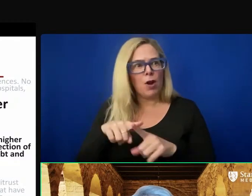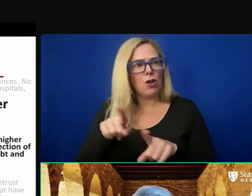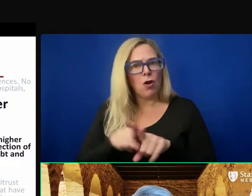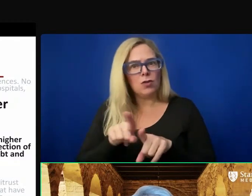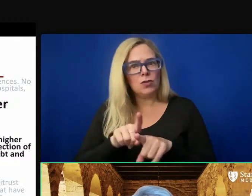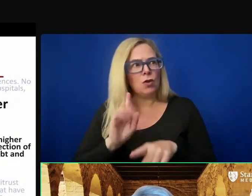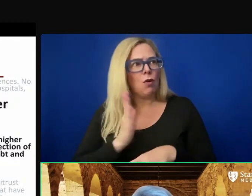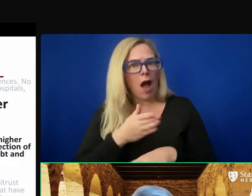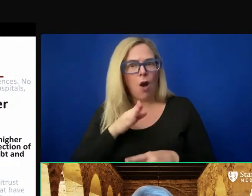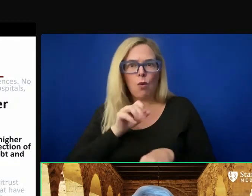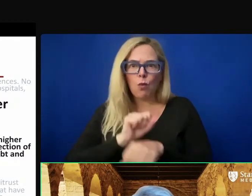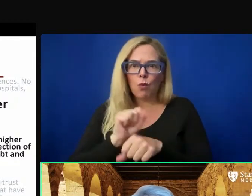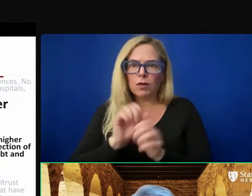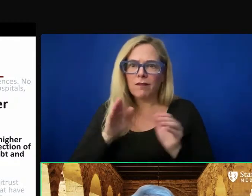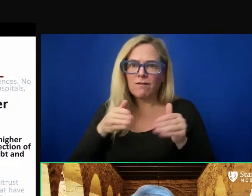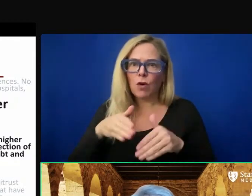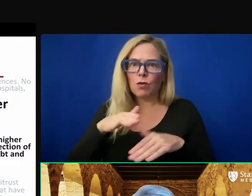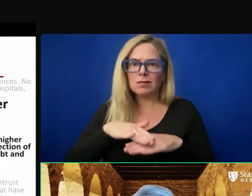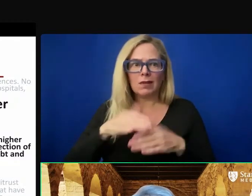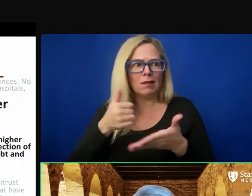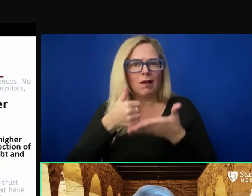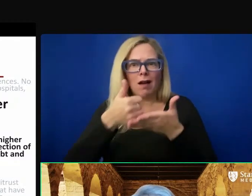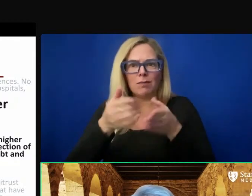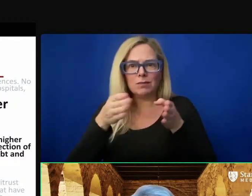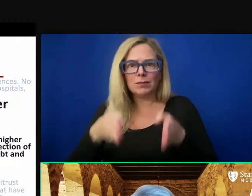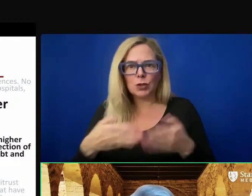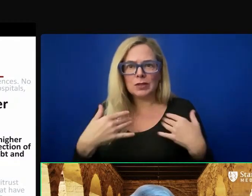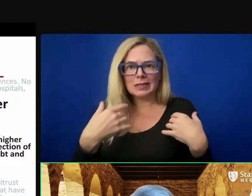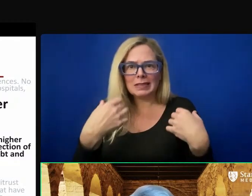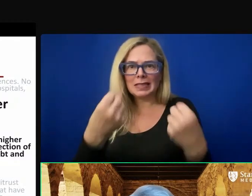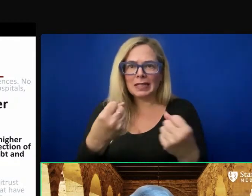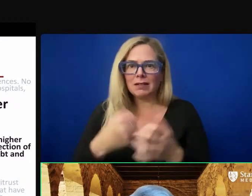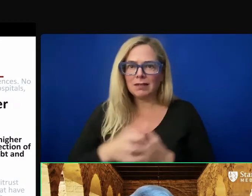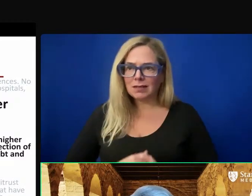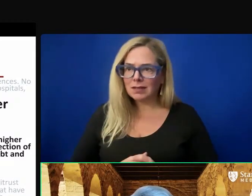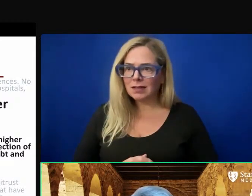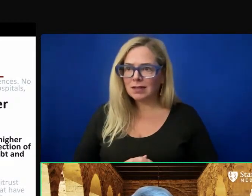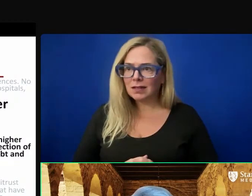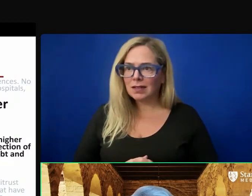leaders and professionals should lobby Congress to pass legislation to rein in greed and that